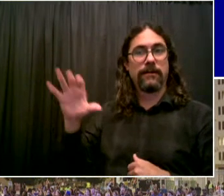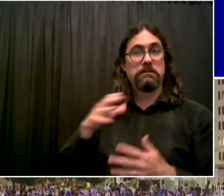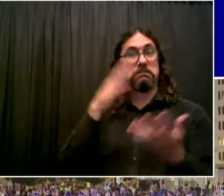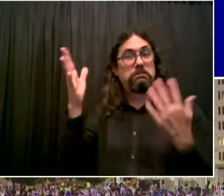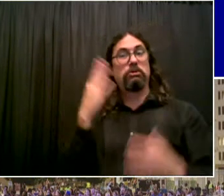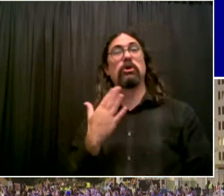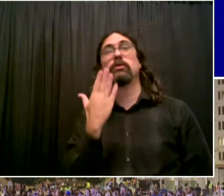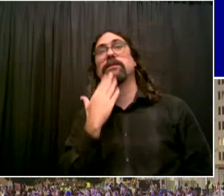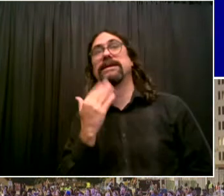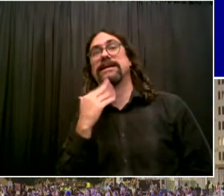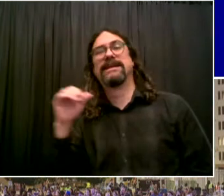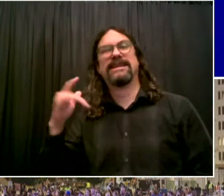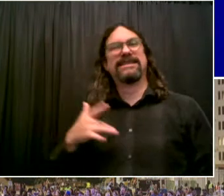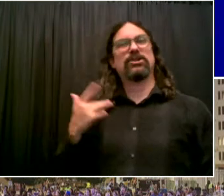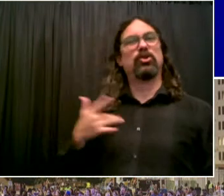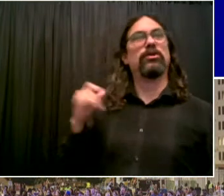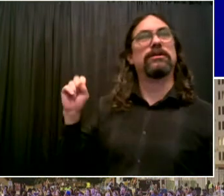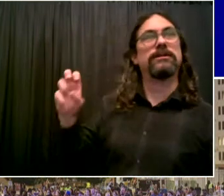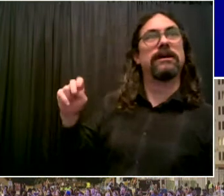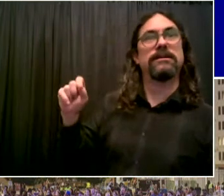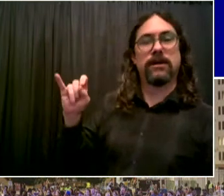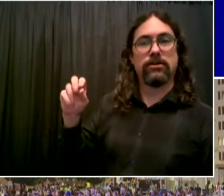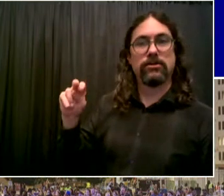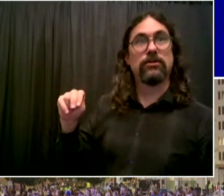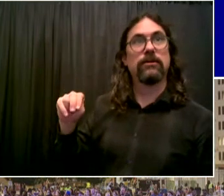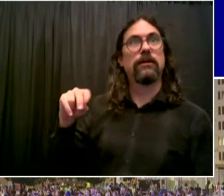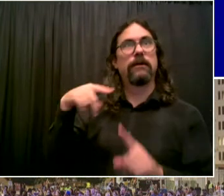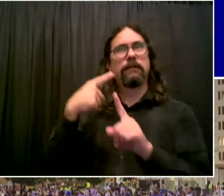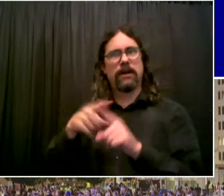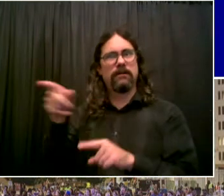SWEET SENSATION